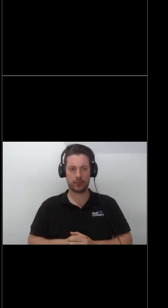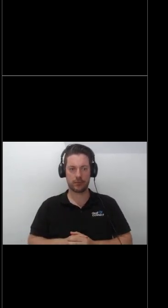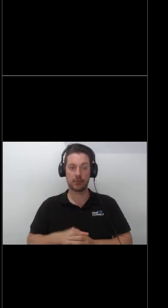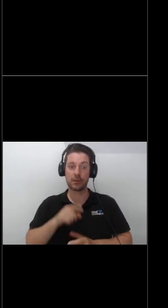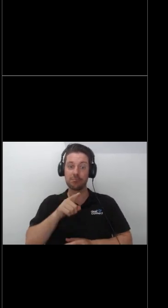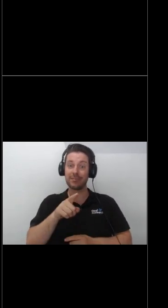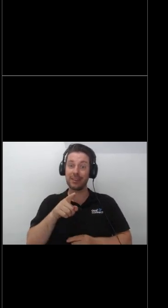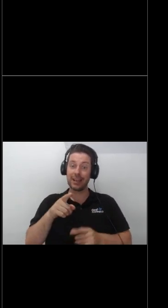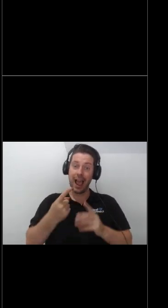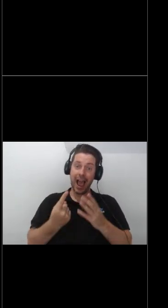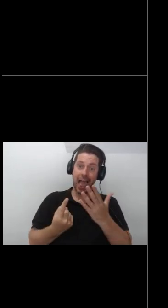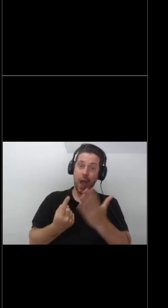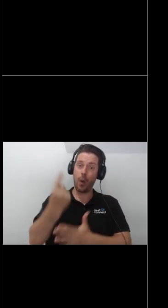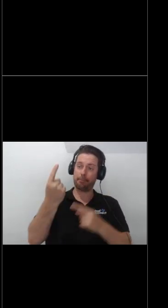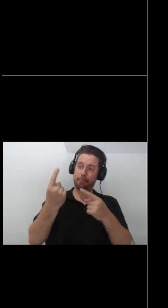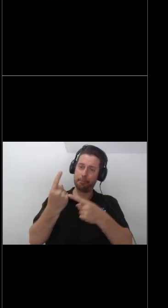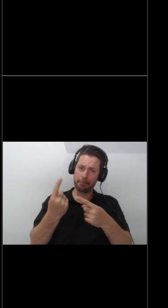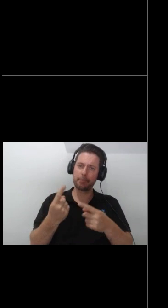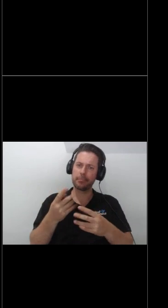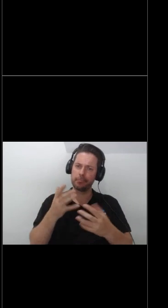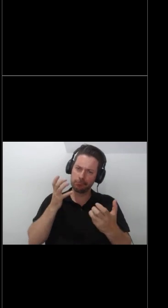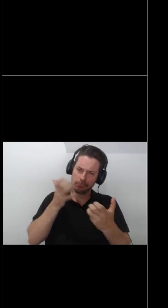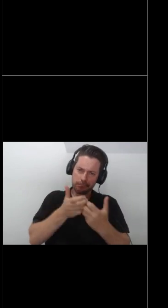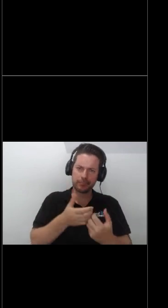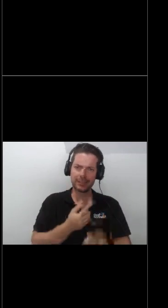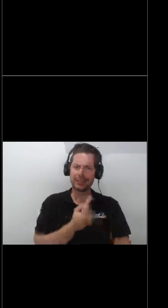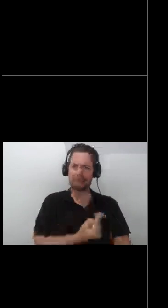and it's really important that those outcomes support